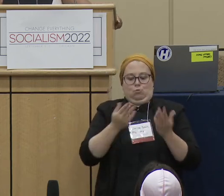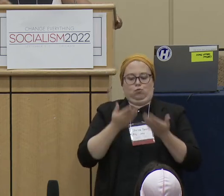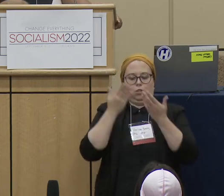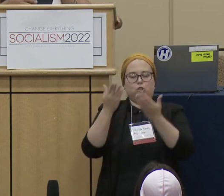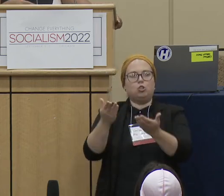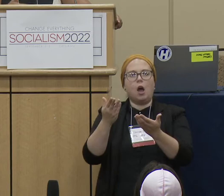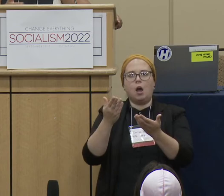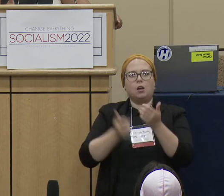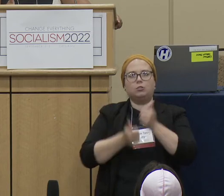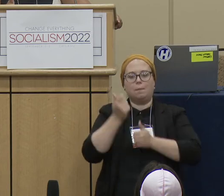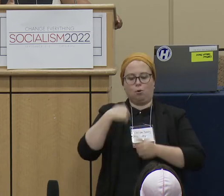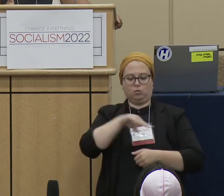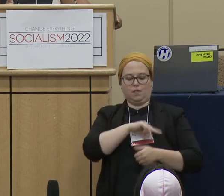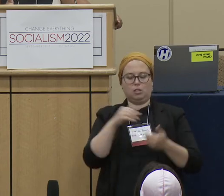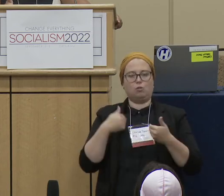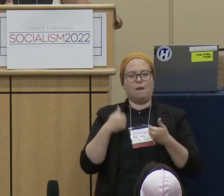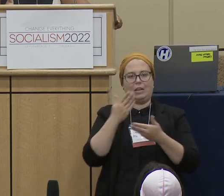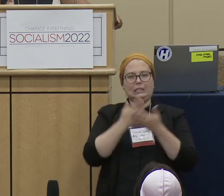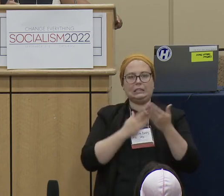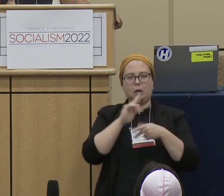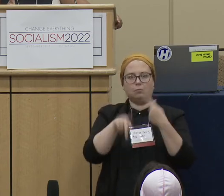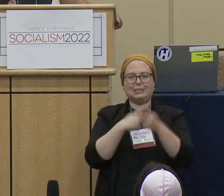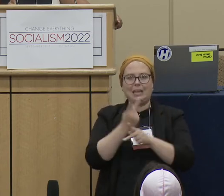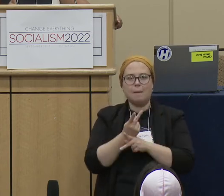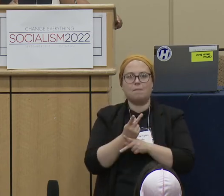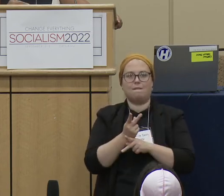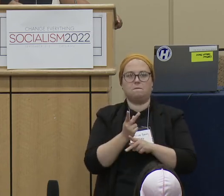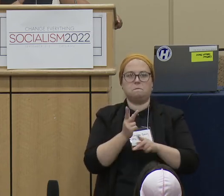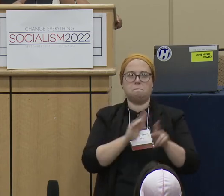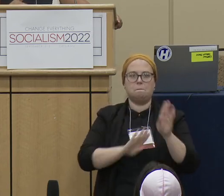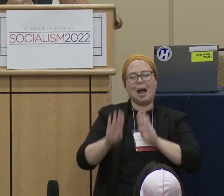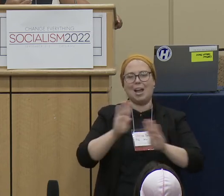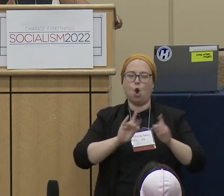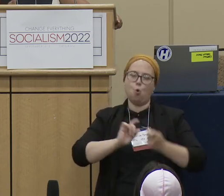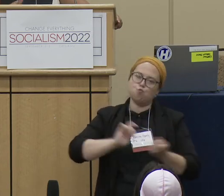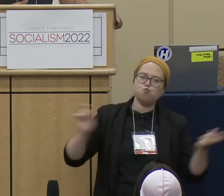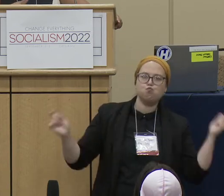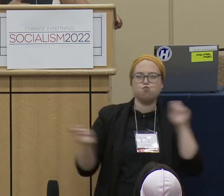mean to suggest that most of us are having some form of